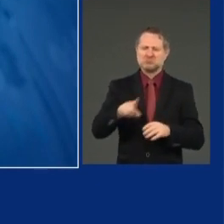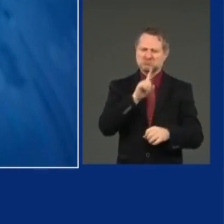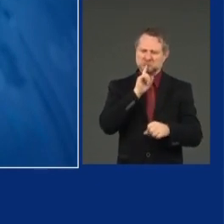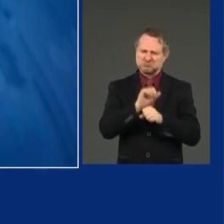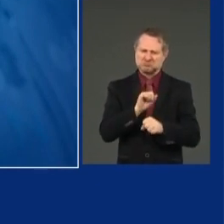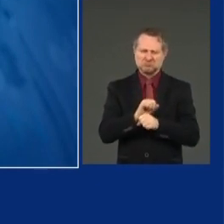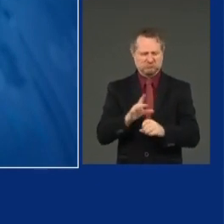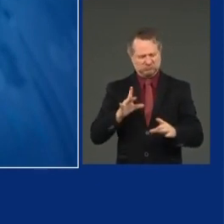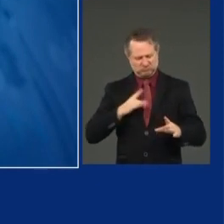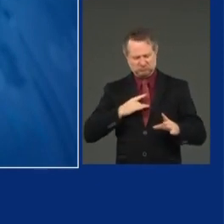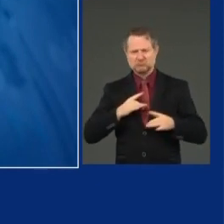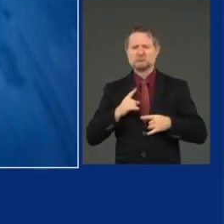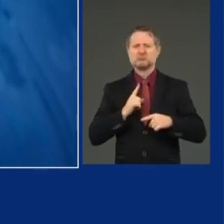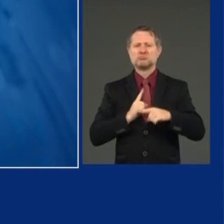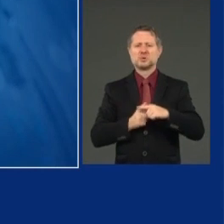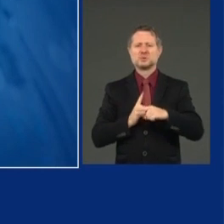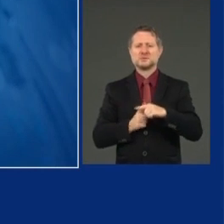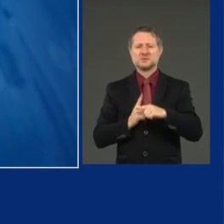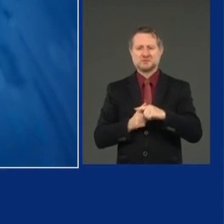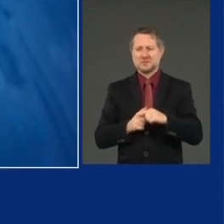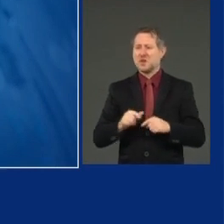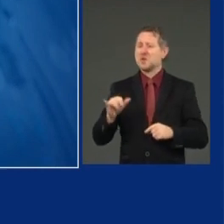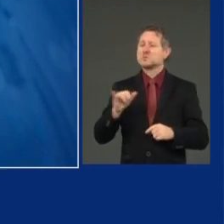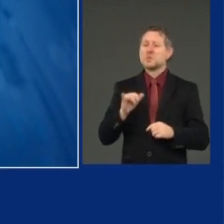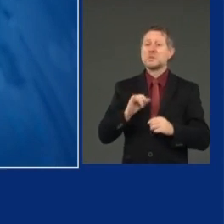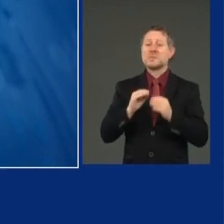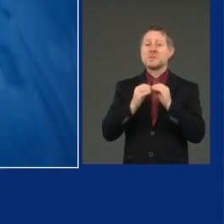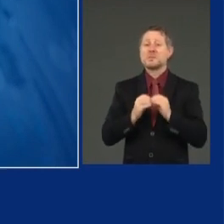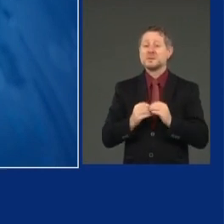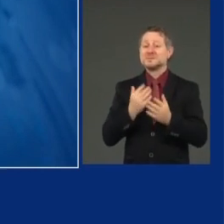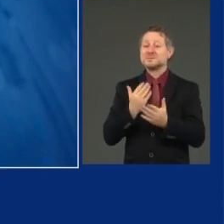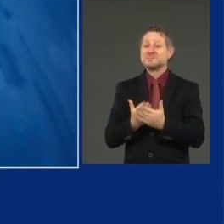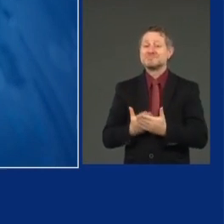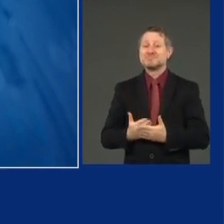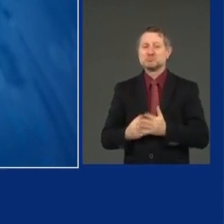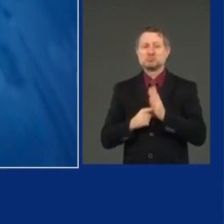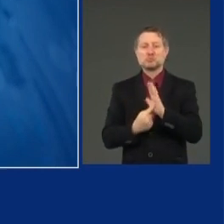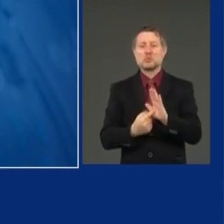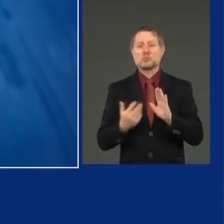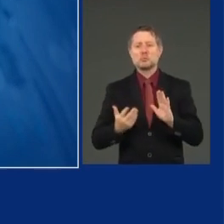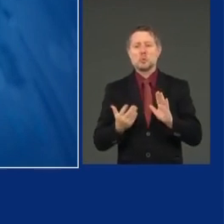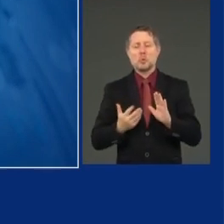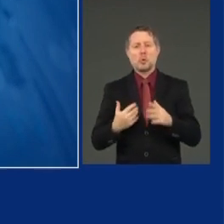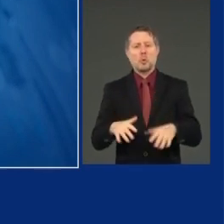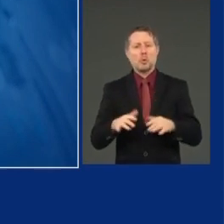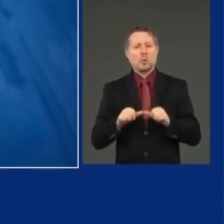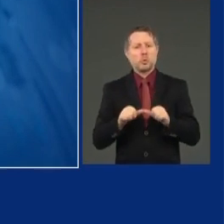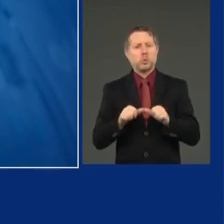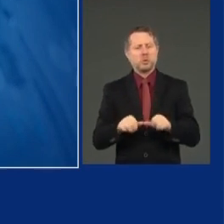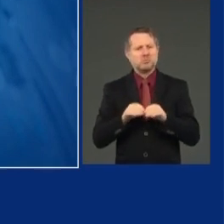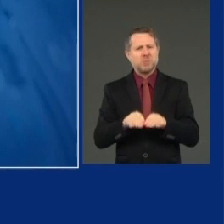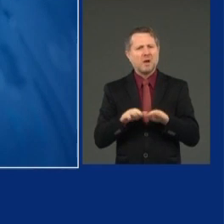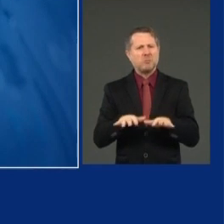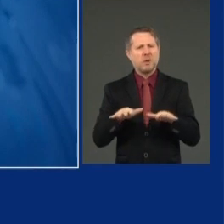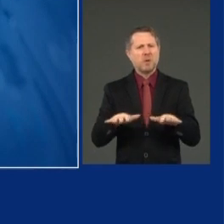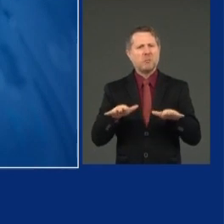HIGH POSITIVE, NOT JUST THAT